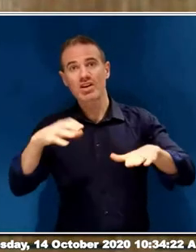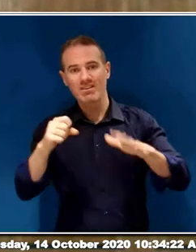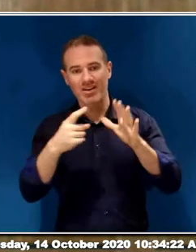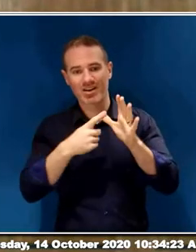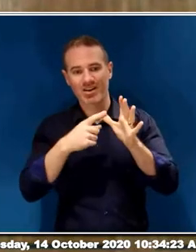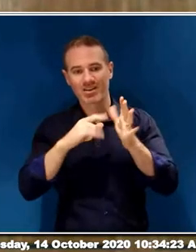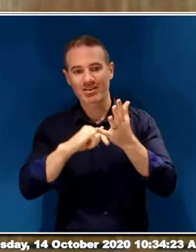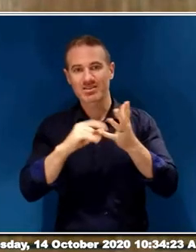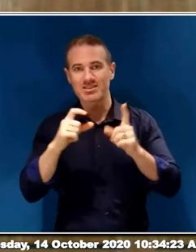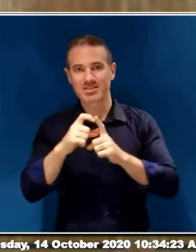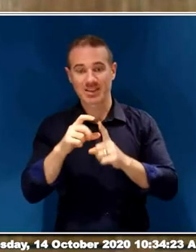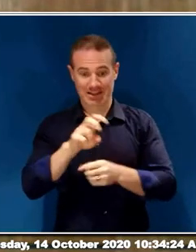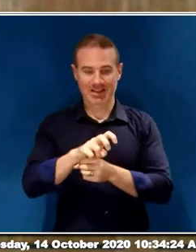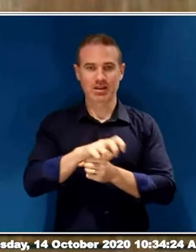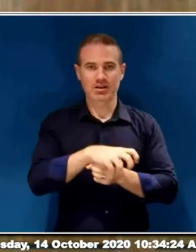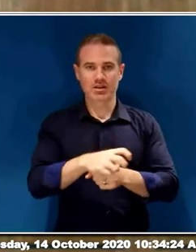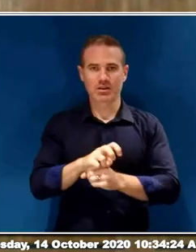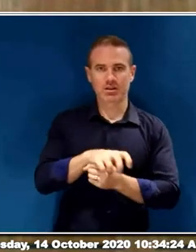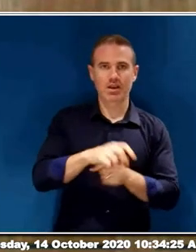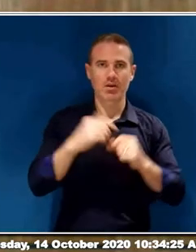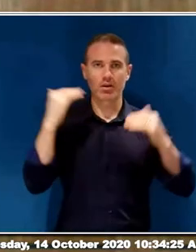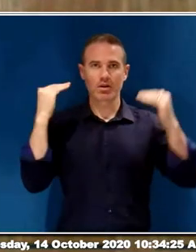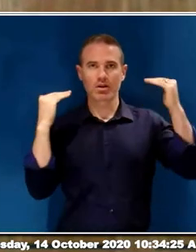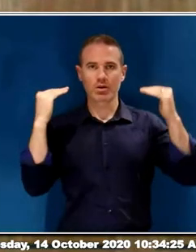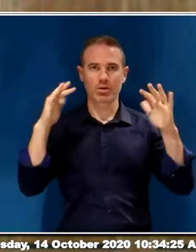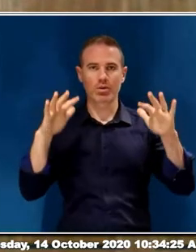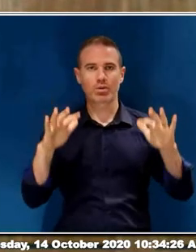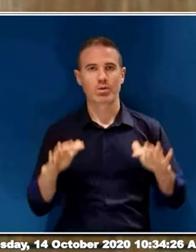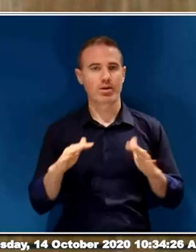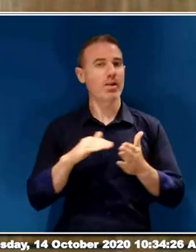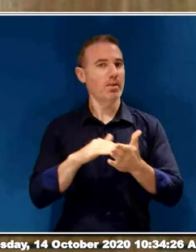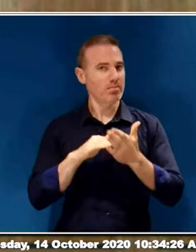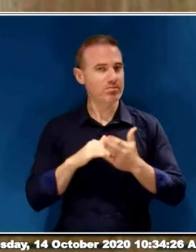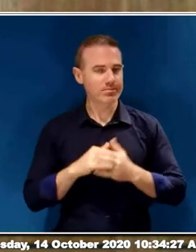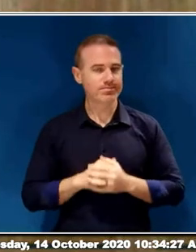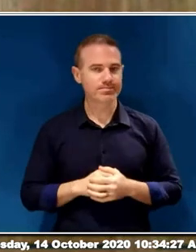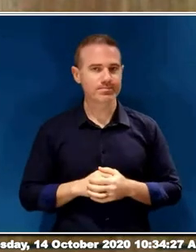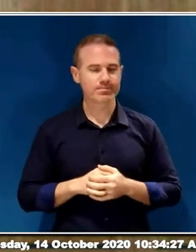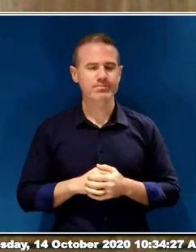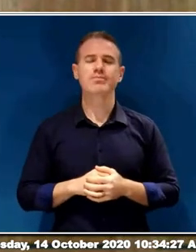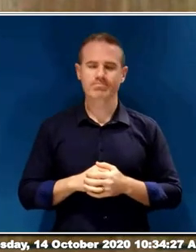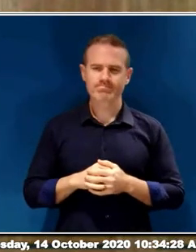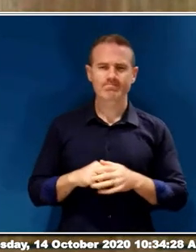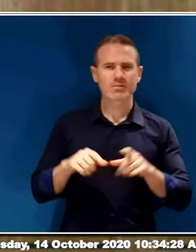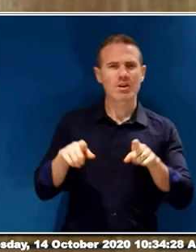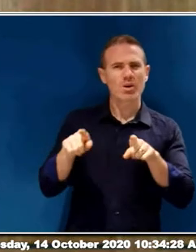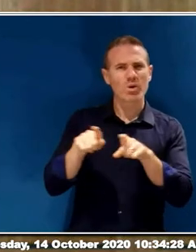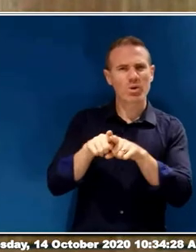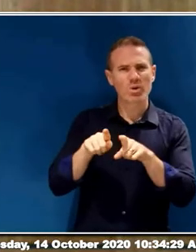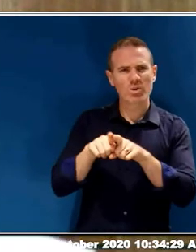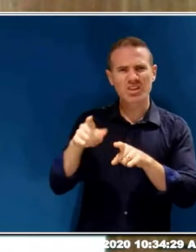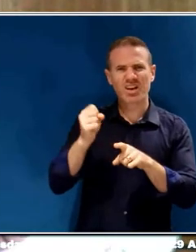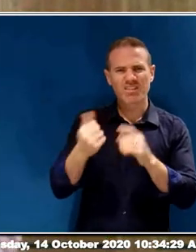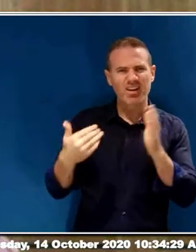It was also suggested there be a trial of suitable writing assistance implements to assist with his dysgraphia, and